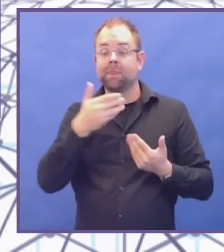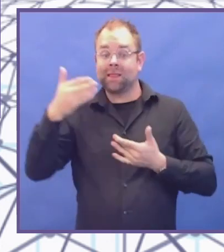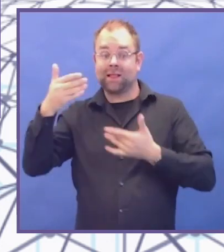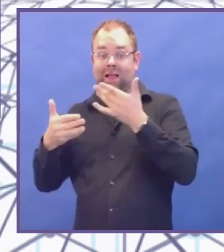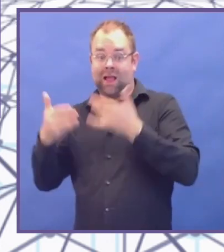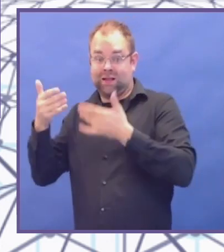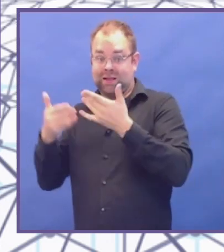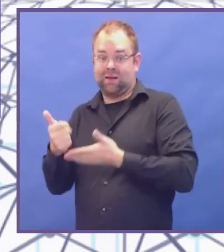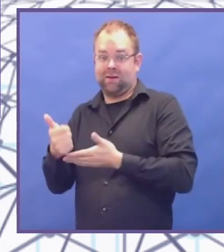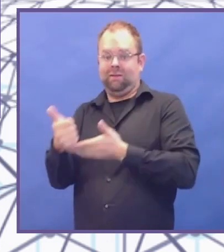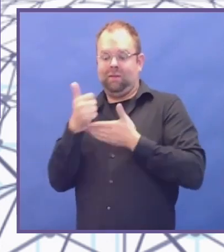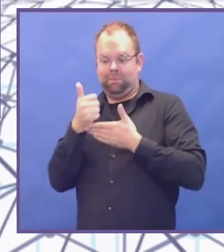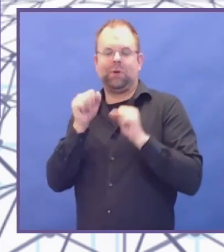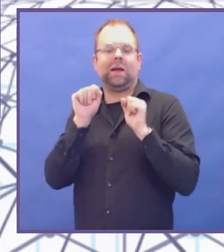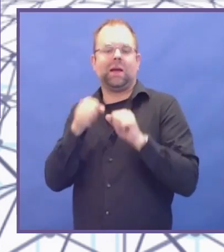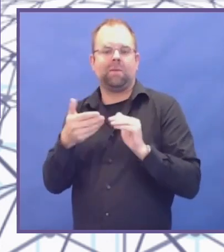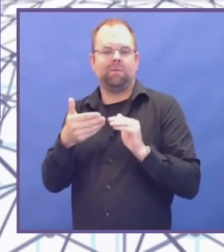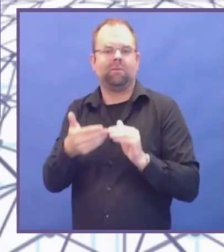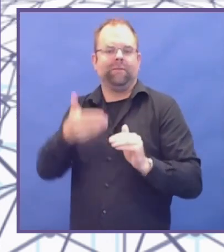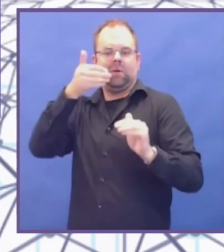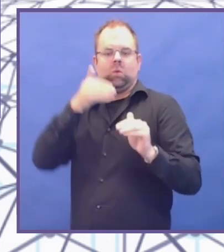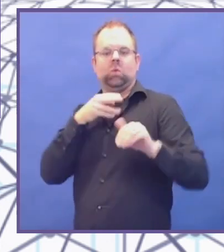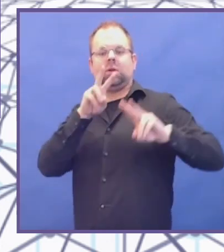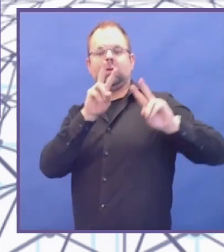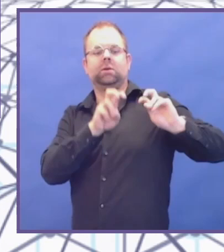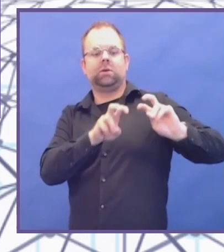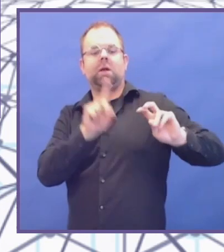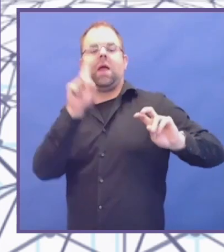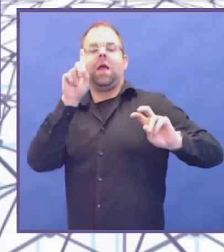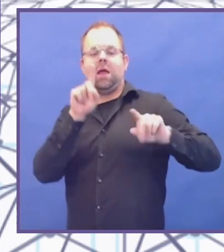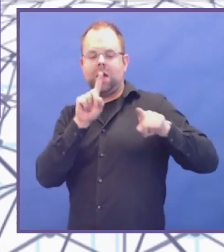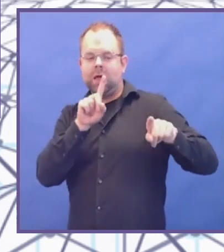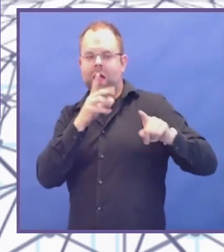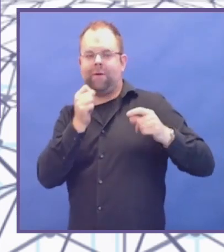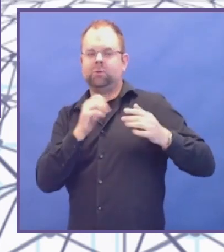demographic to scale the need. In other words, if. The current trends continue,